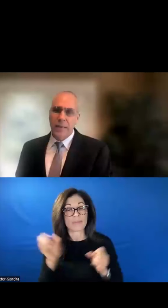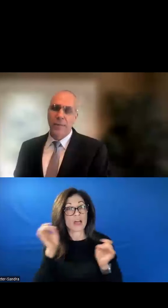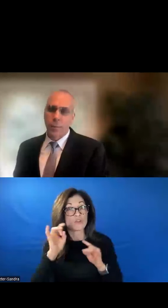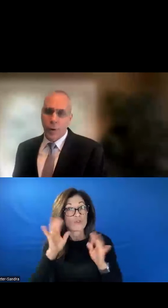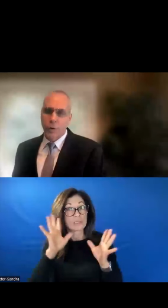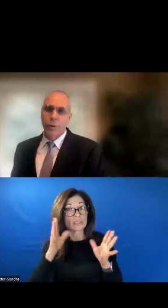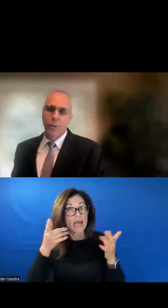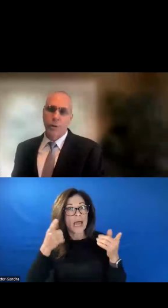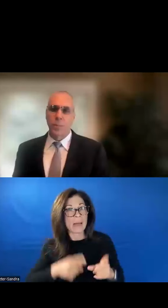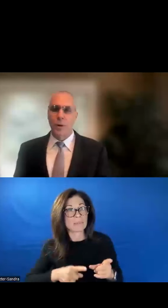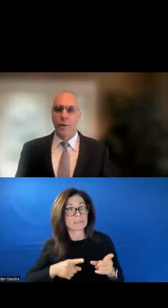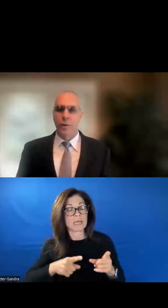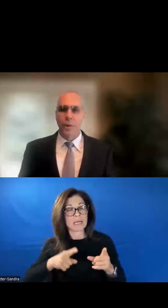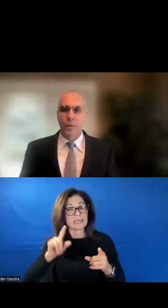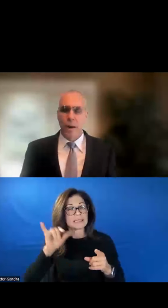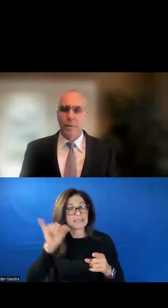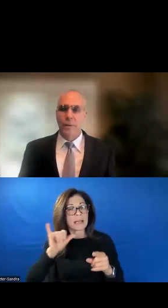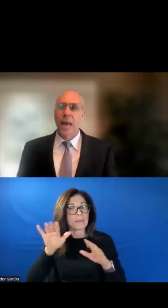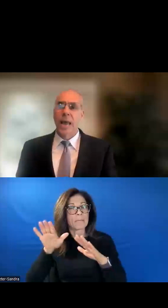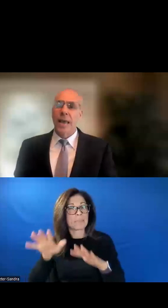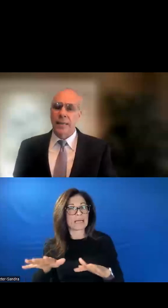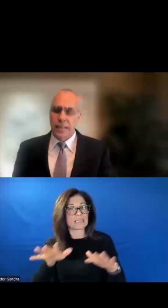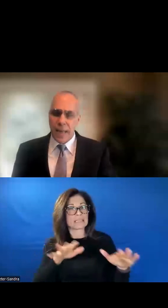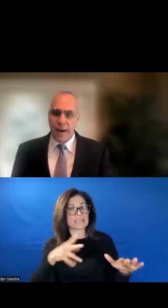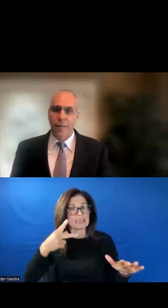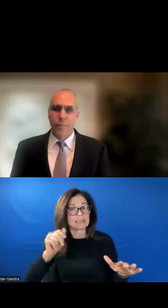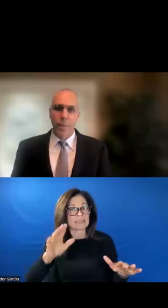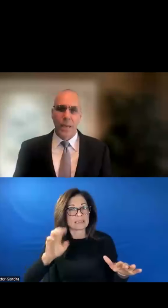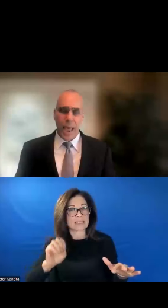PACE OF THE PERSON WHO IS HANDLING THE CRISIS INSTEAD OF BEING